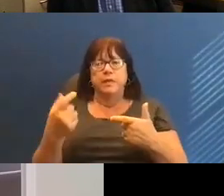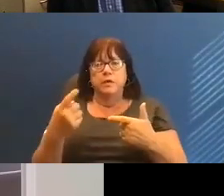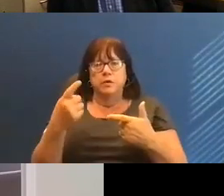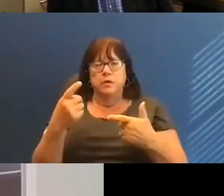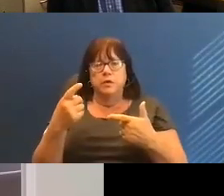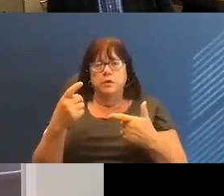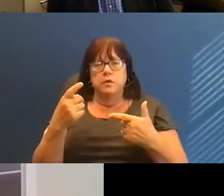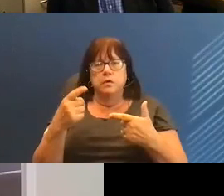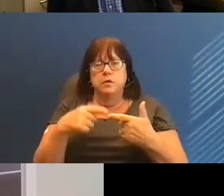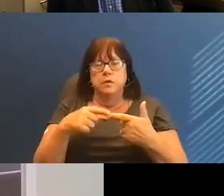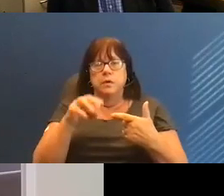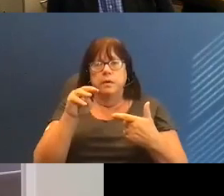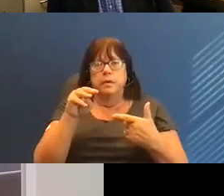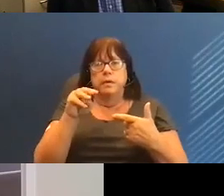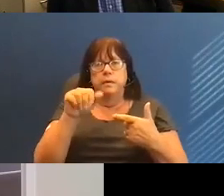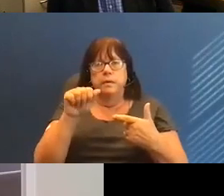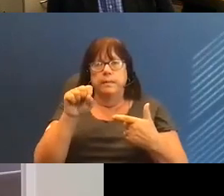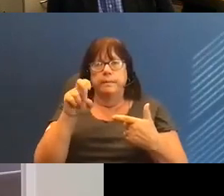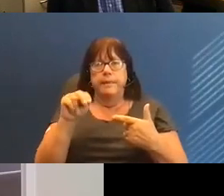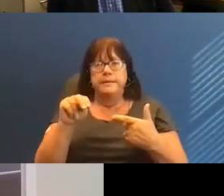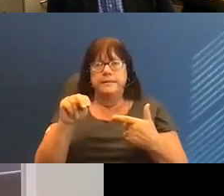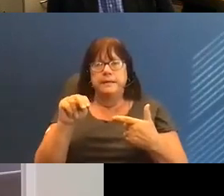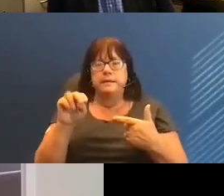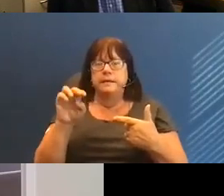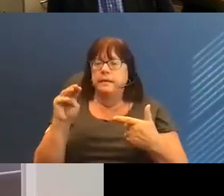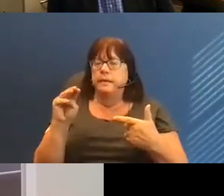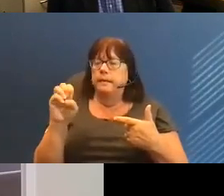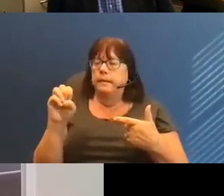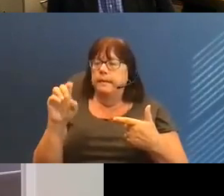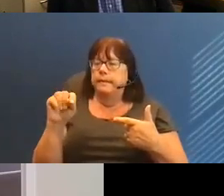the mason OER meta finder or mom from George Mason University, that one's a little more